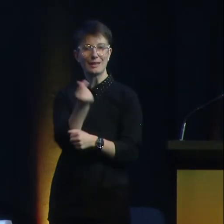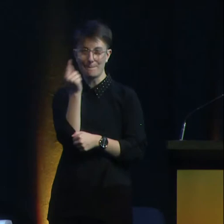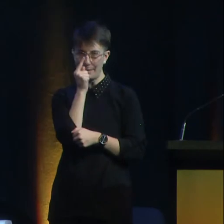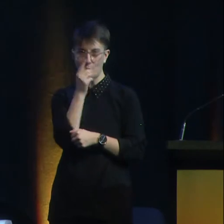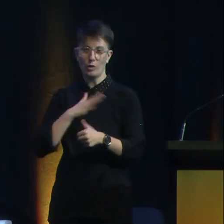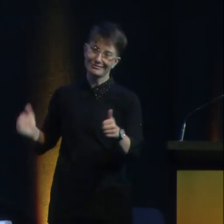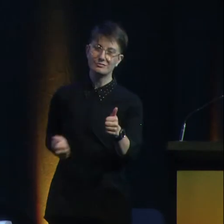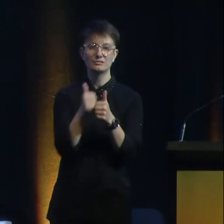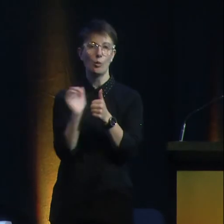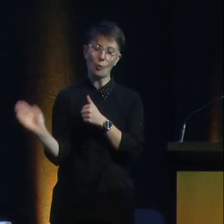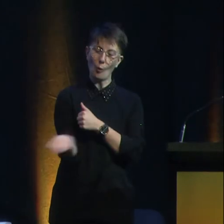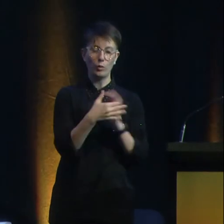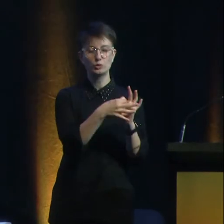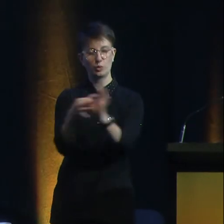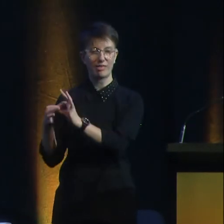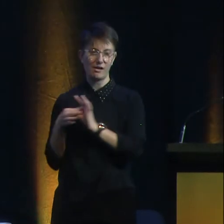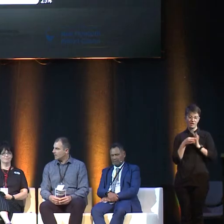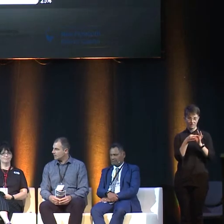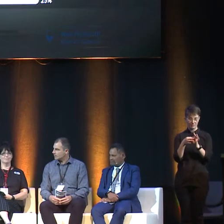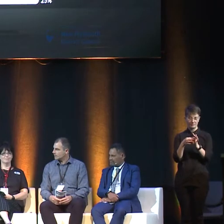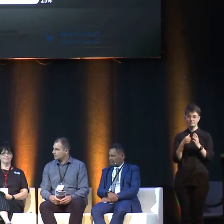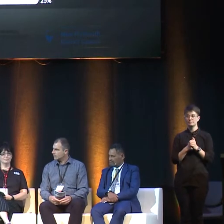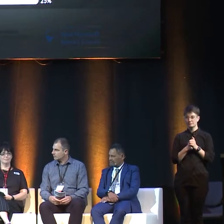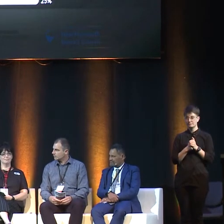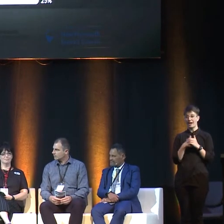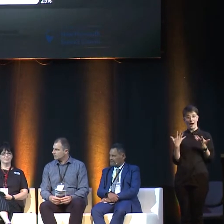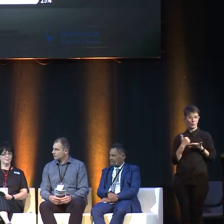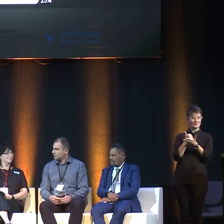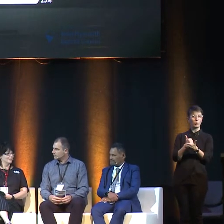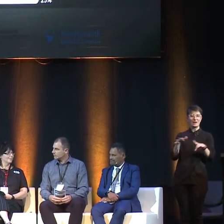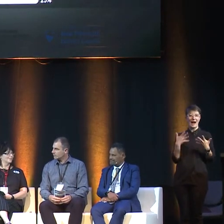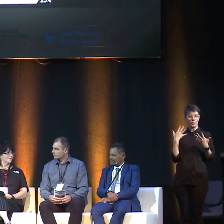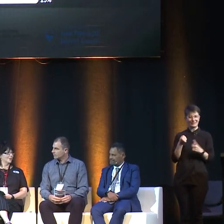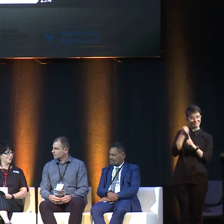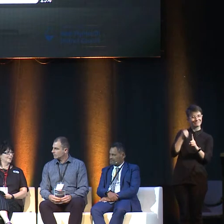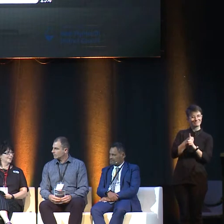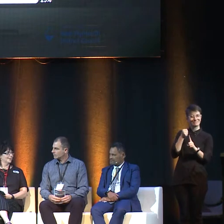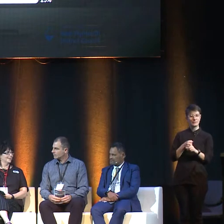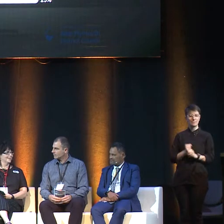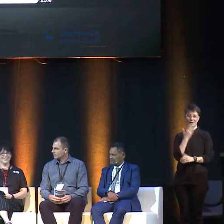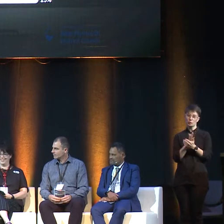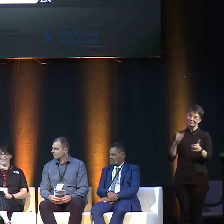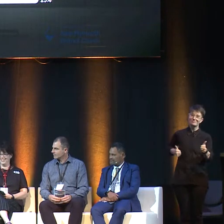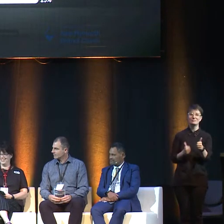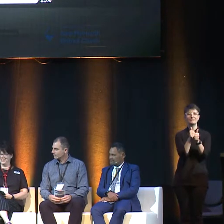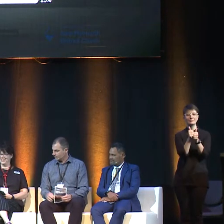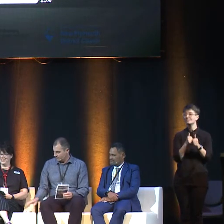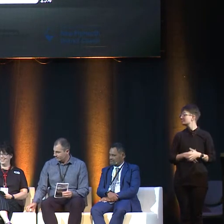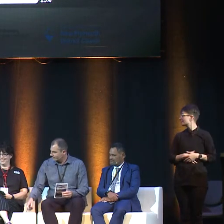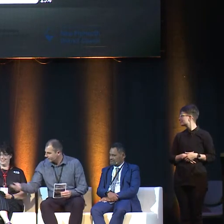that they're in this transition and no one is left behind.